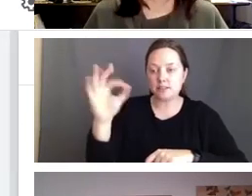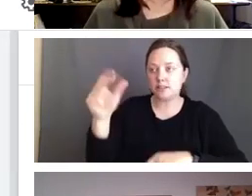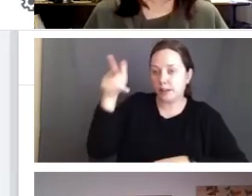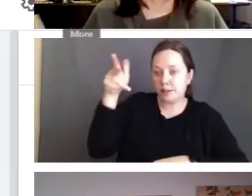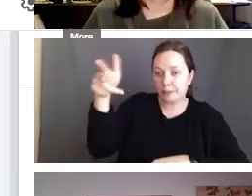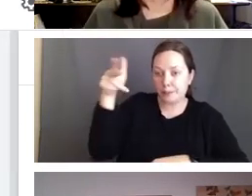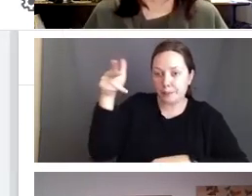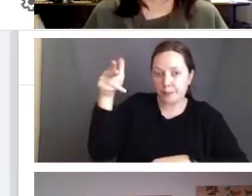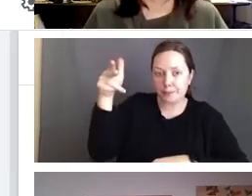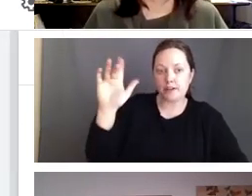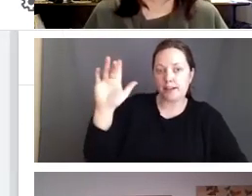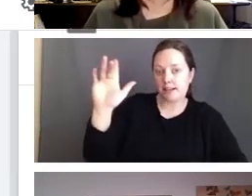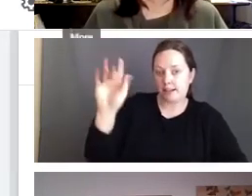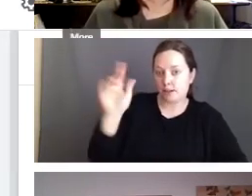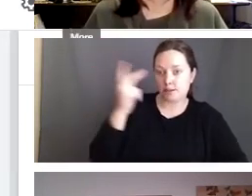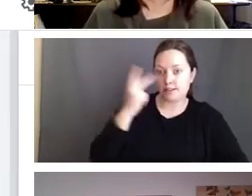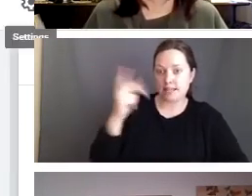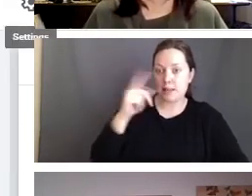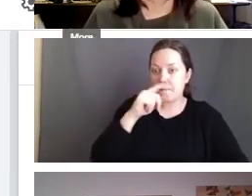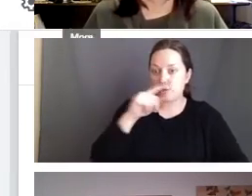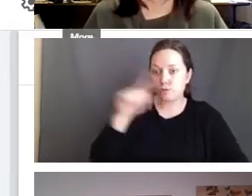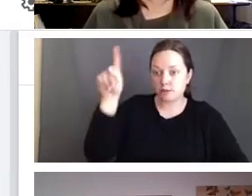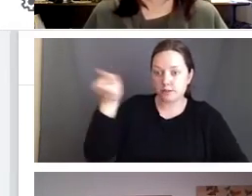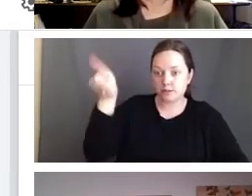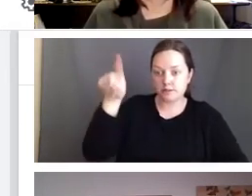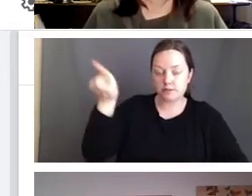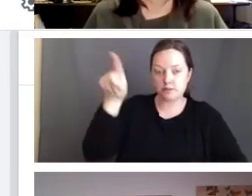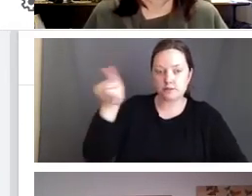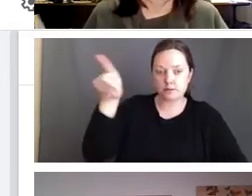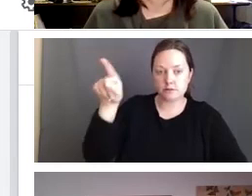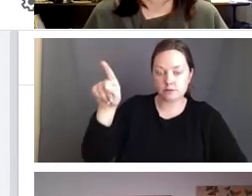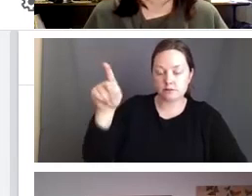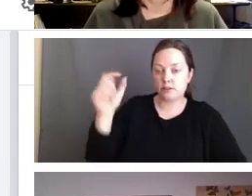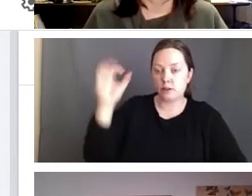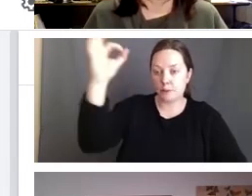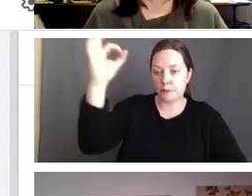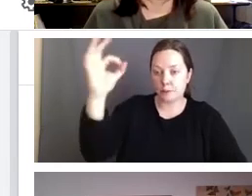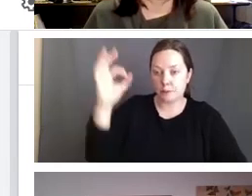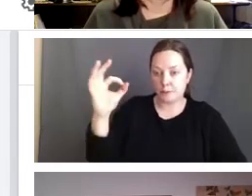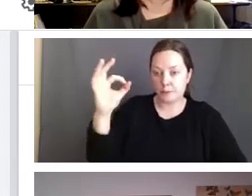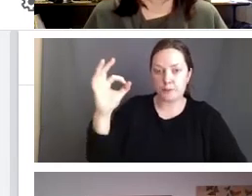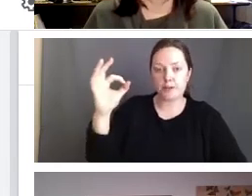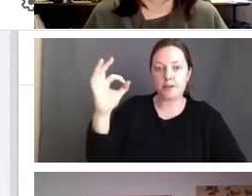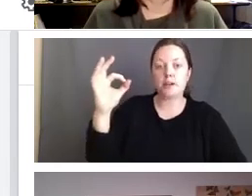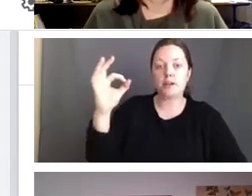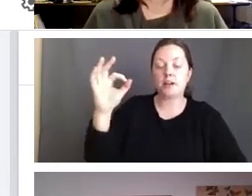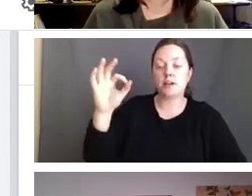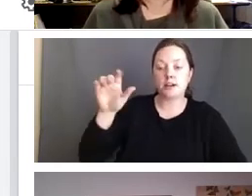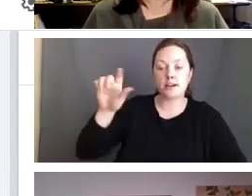together. Let's look at layouts. For this page. And you have layouts, there are six pre-populated layouts.